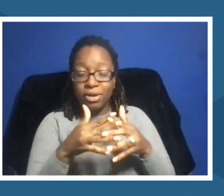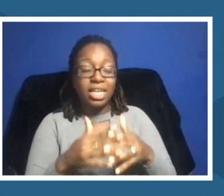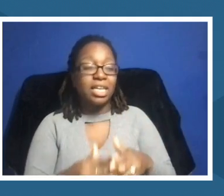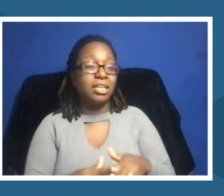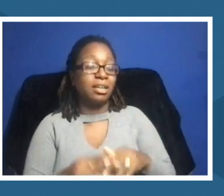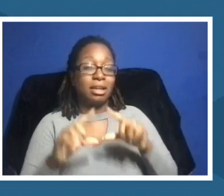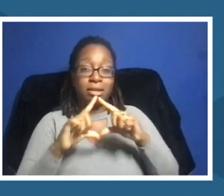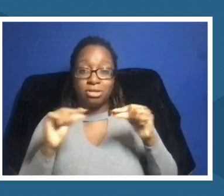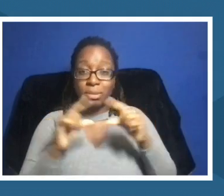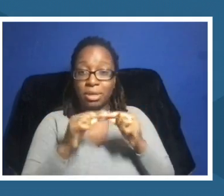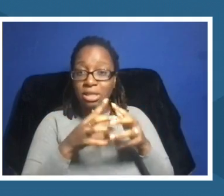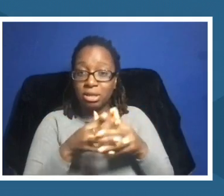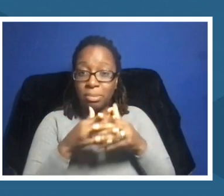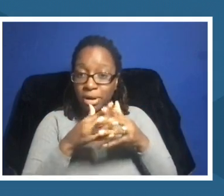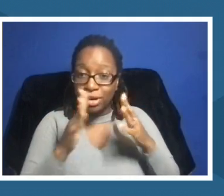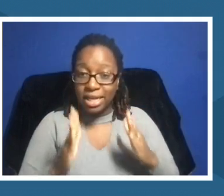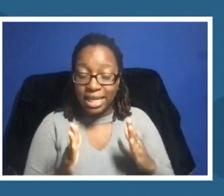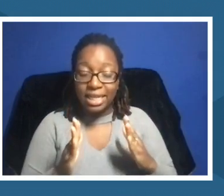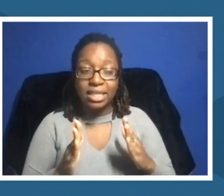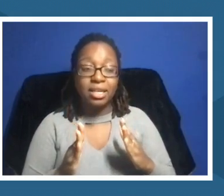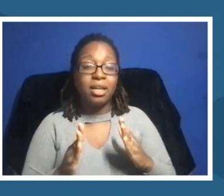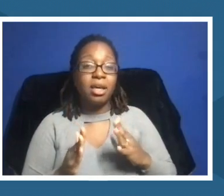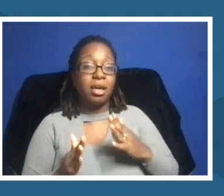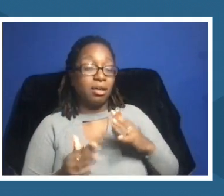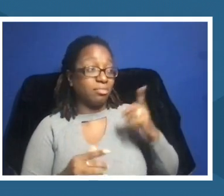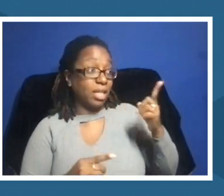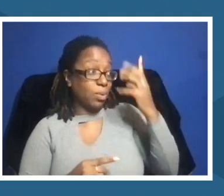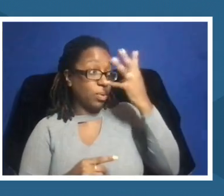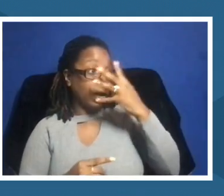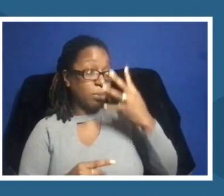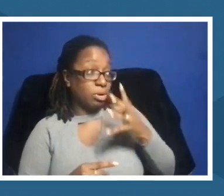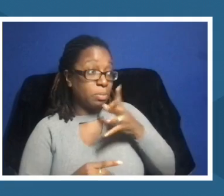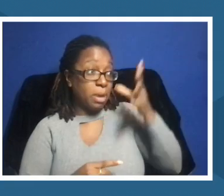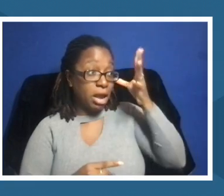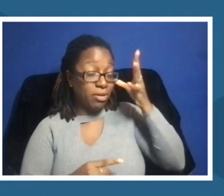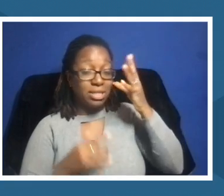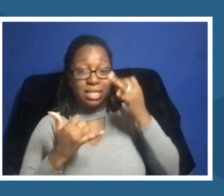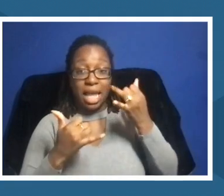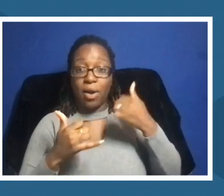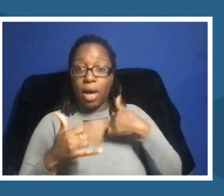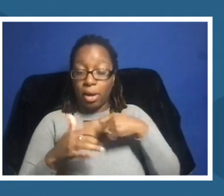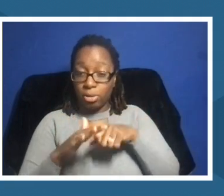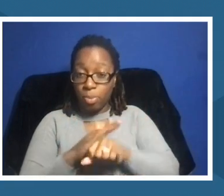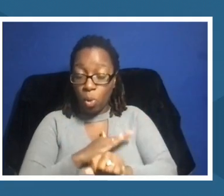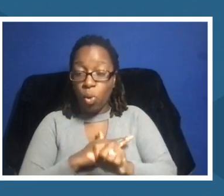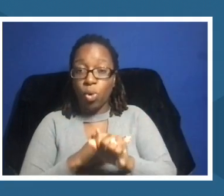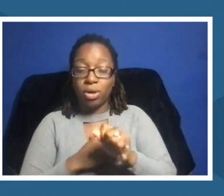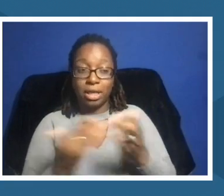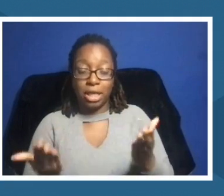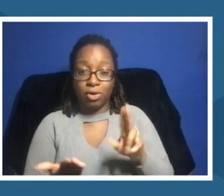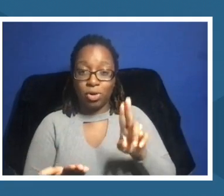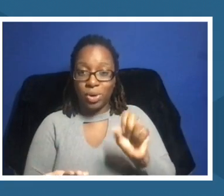son of immigrants was the importance of intersectionality and oftentimes when we